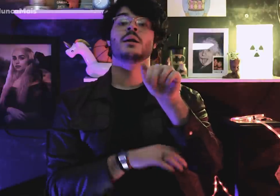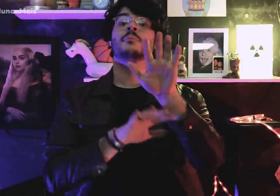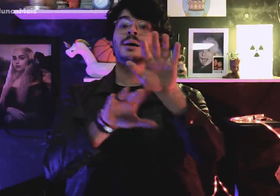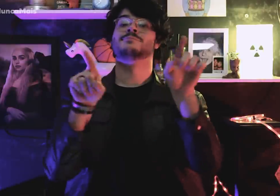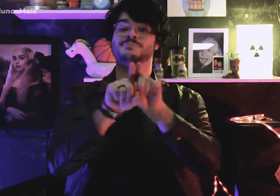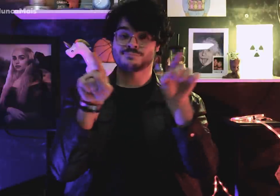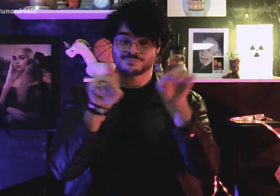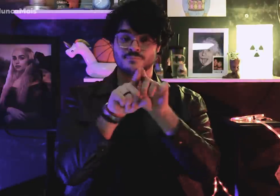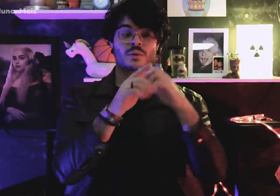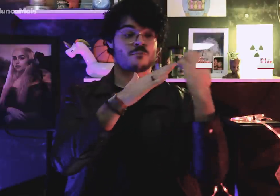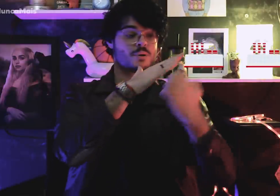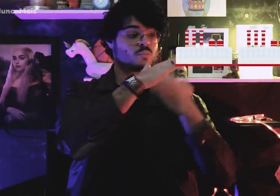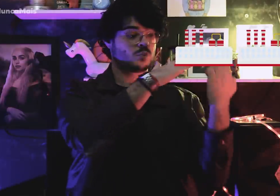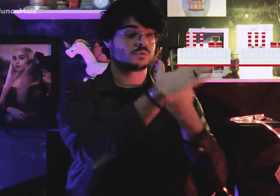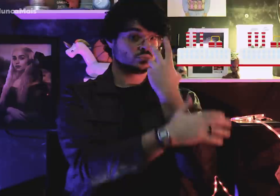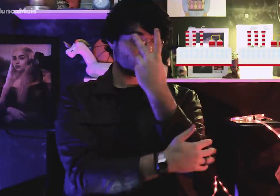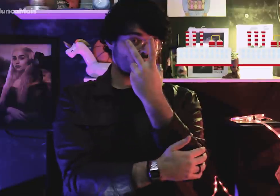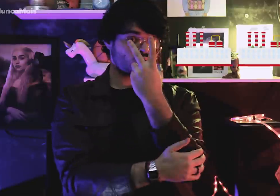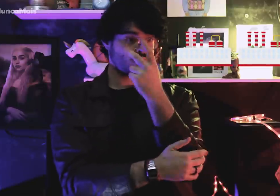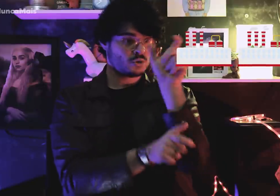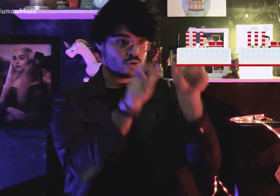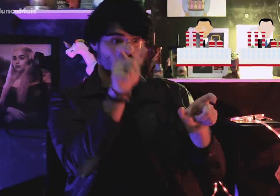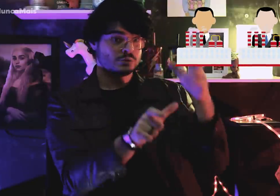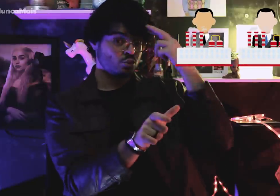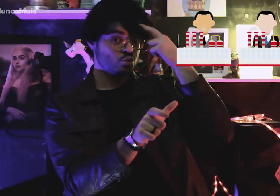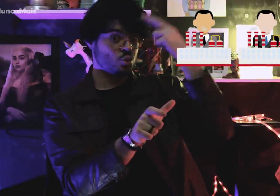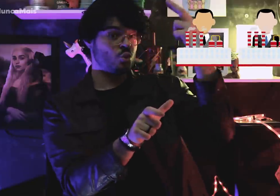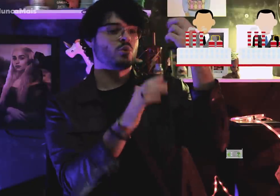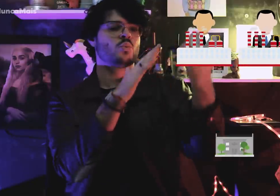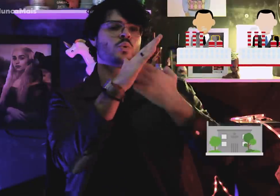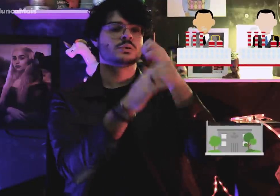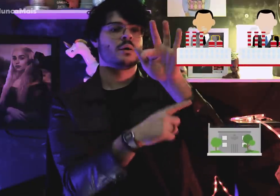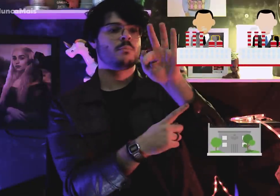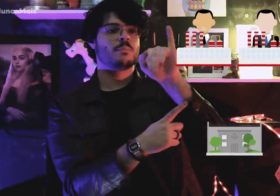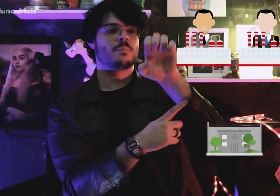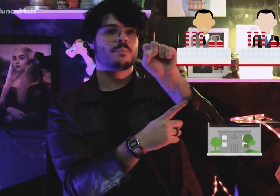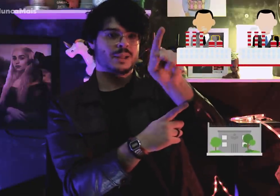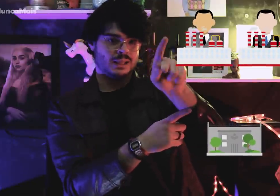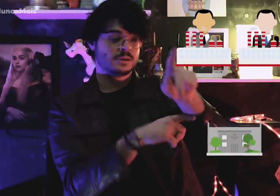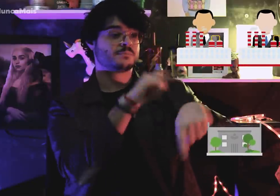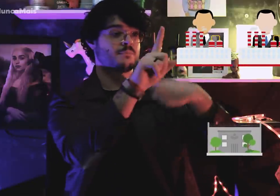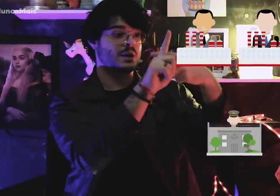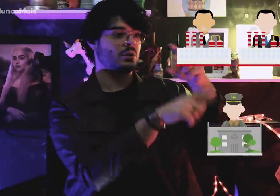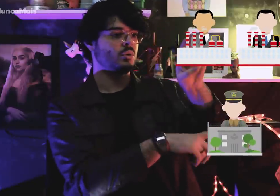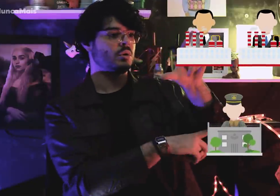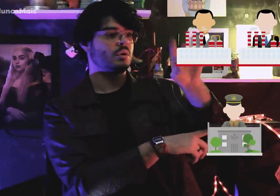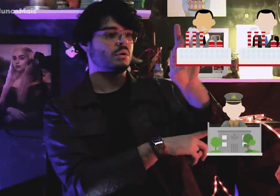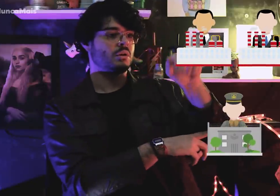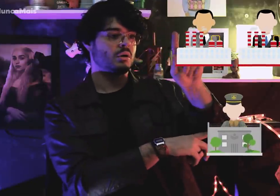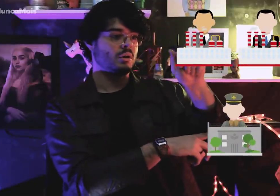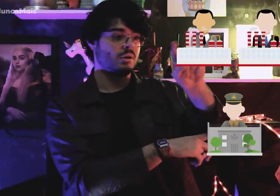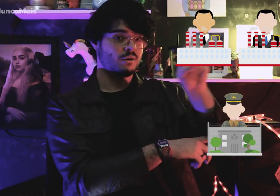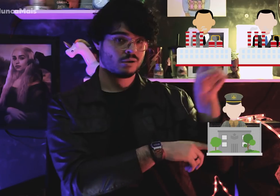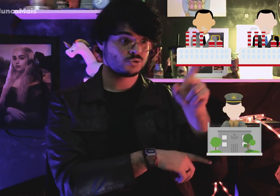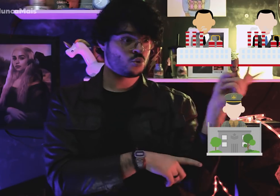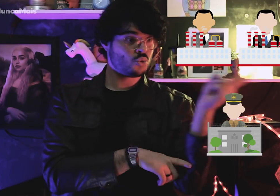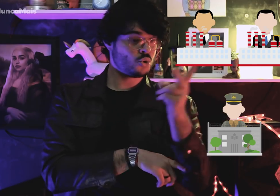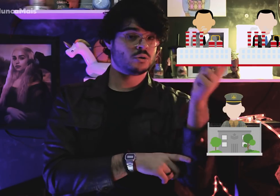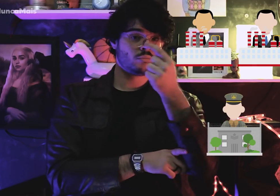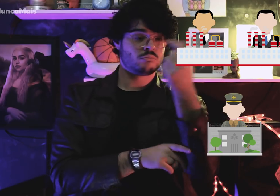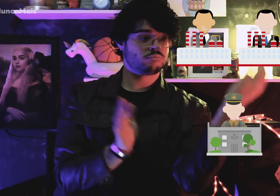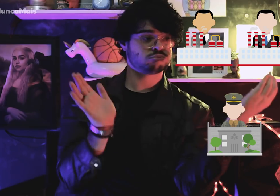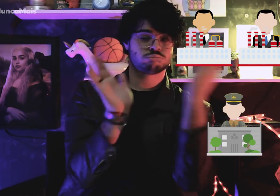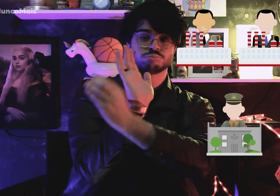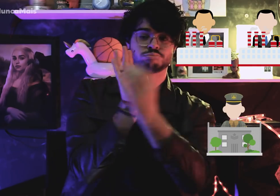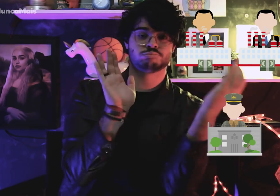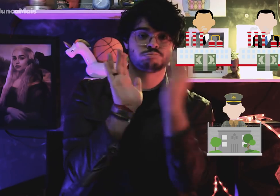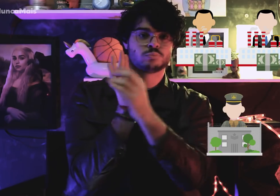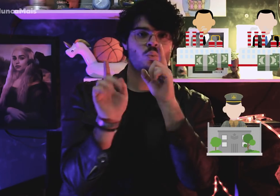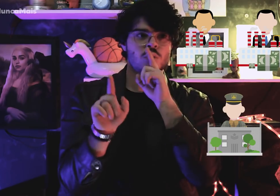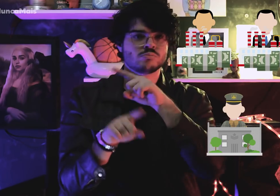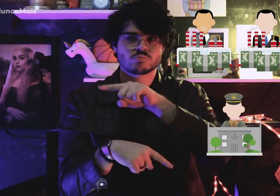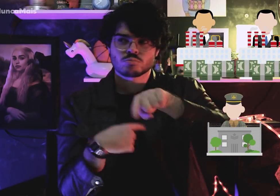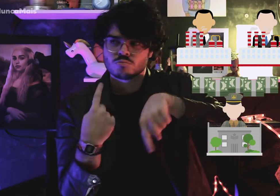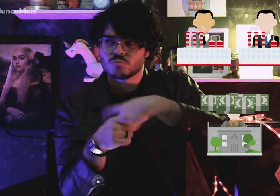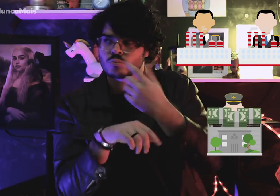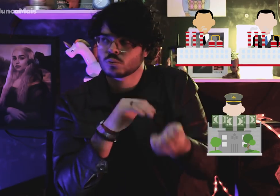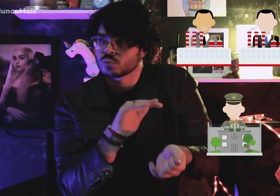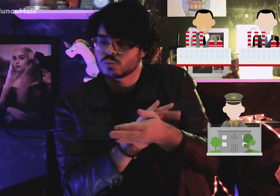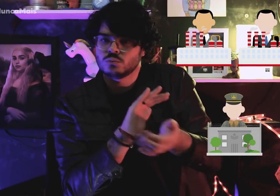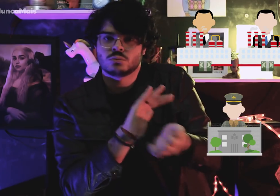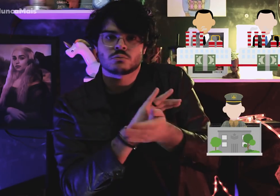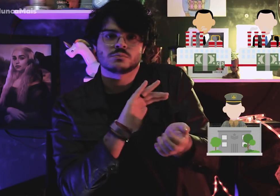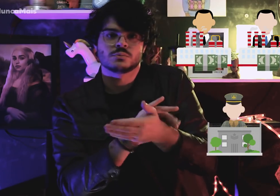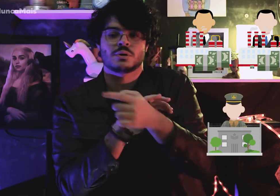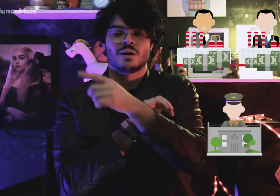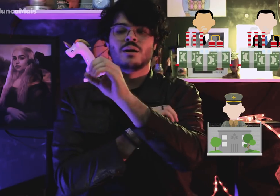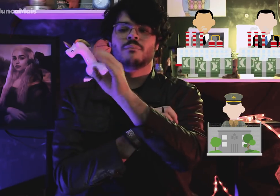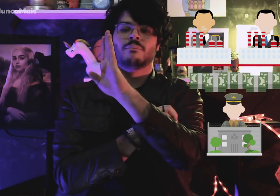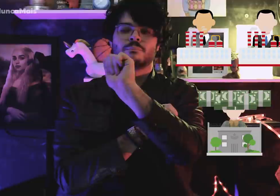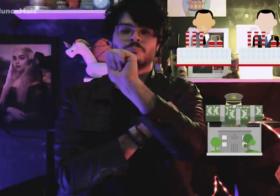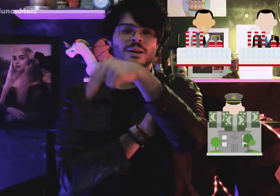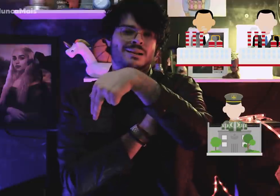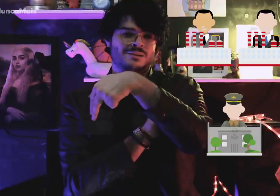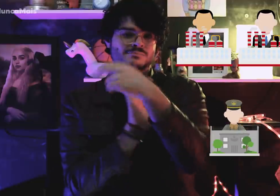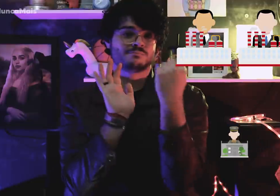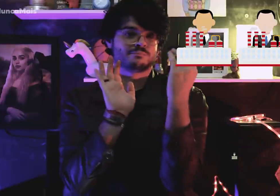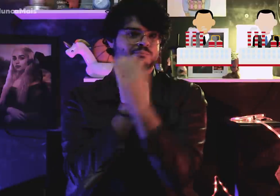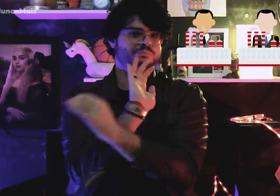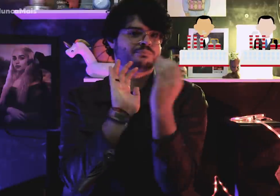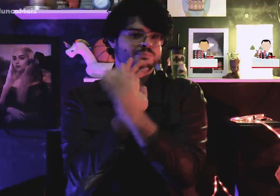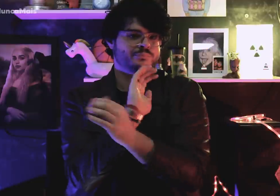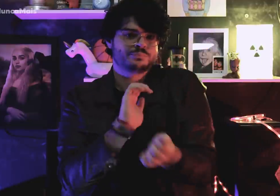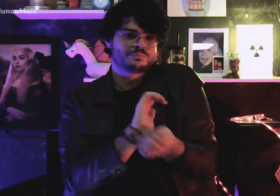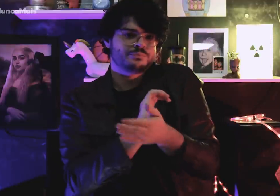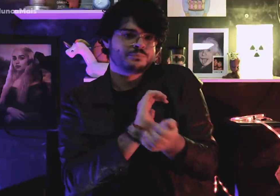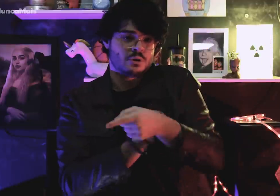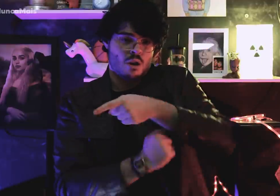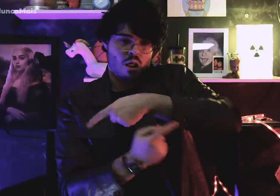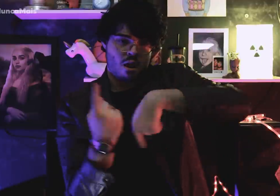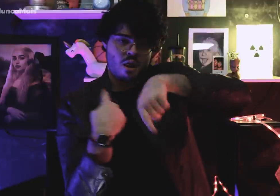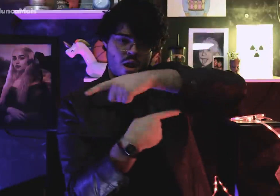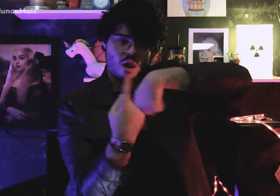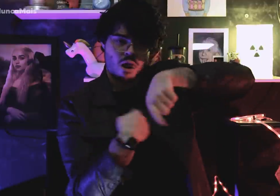and was financed by São Paulo businessmen from FIESP and Ultragaz, who were involved in corruption.